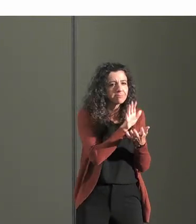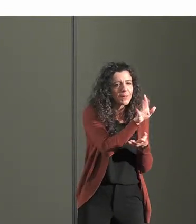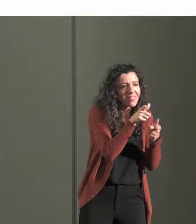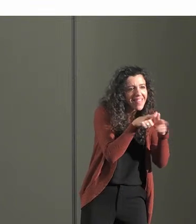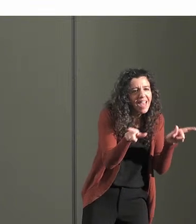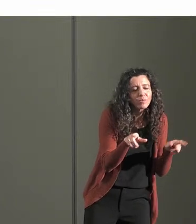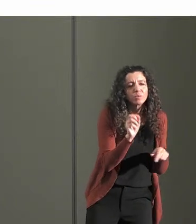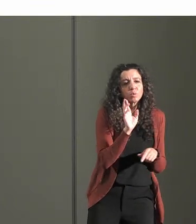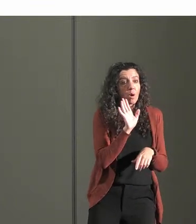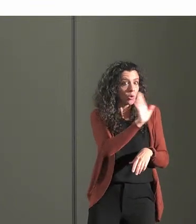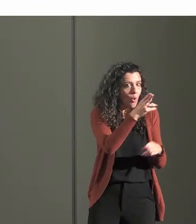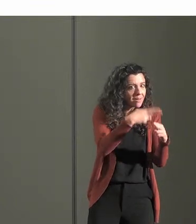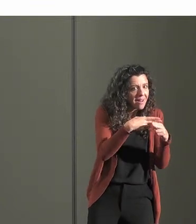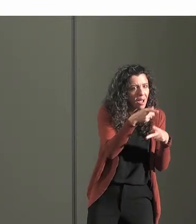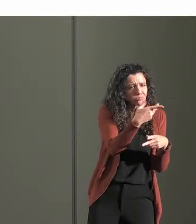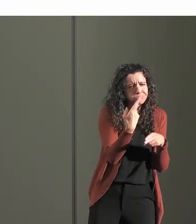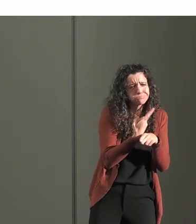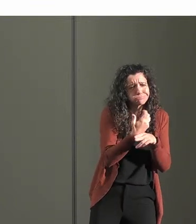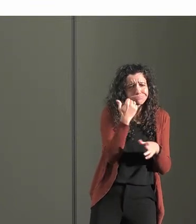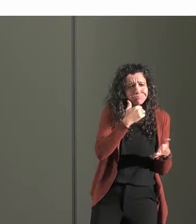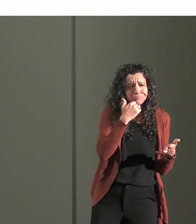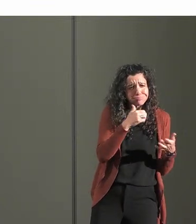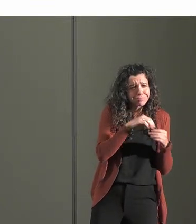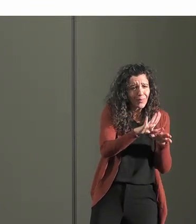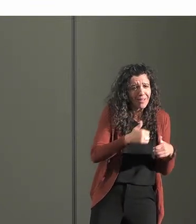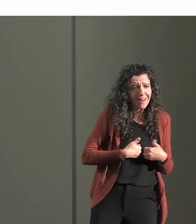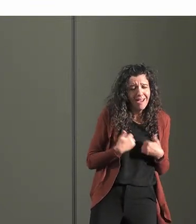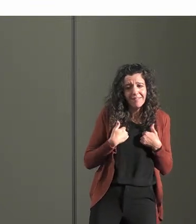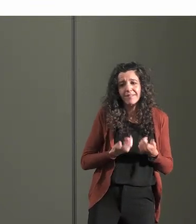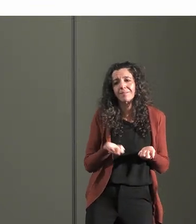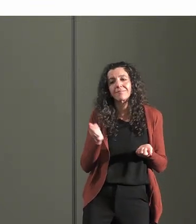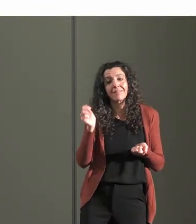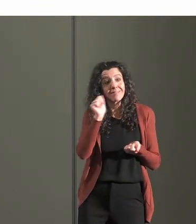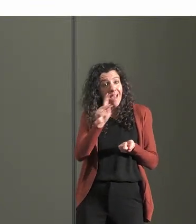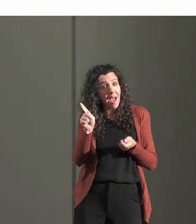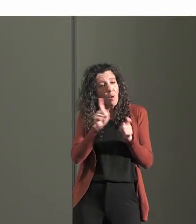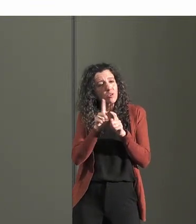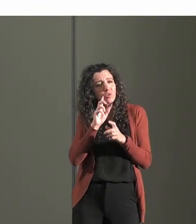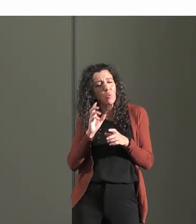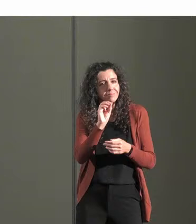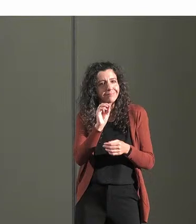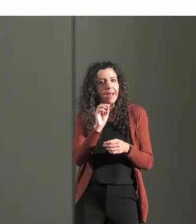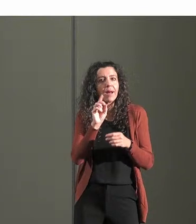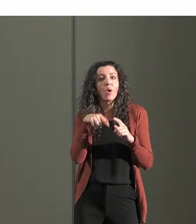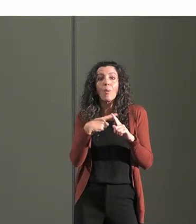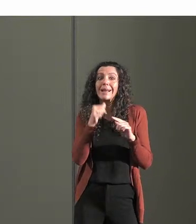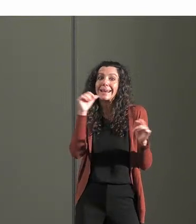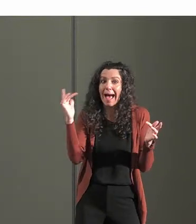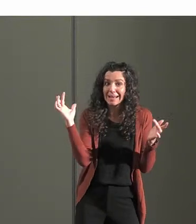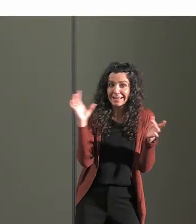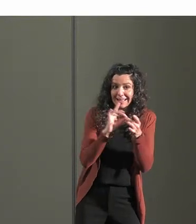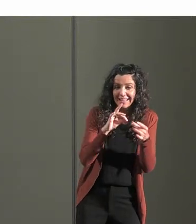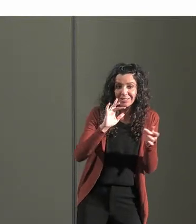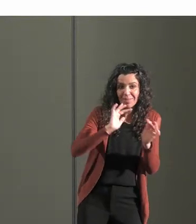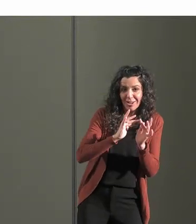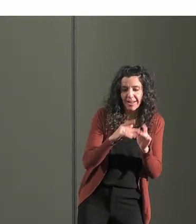it towards language. Or names that you use for frequently day-to-day. The app could vibrate when your